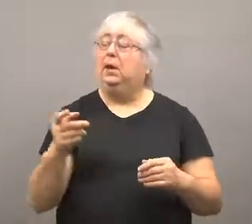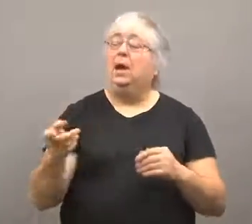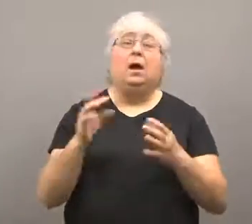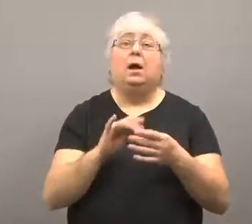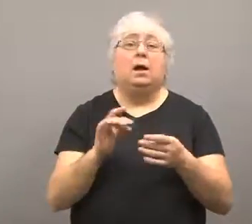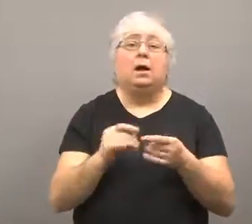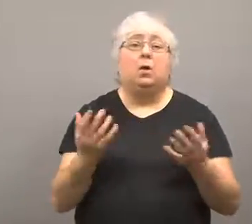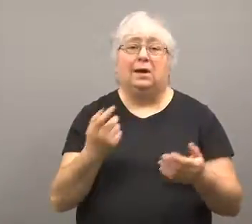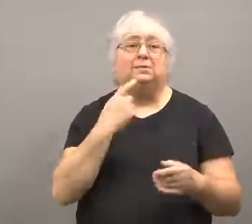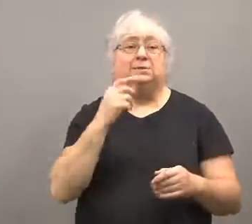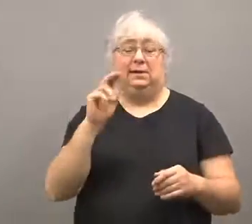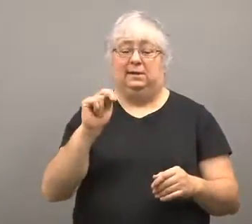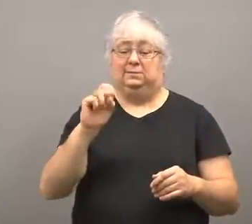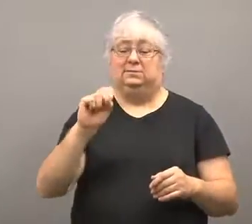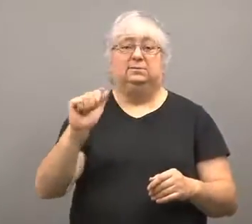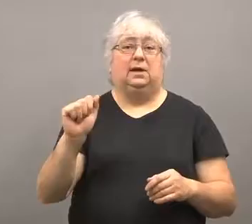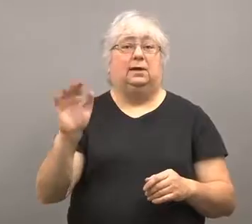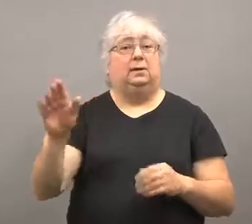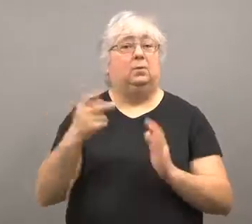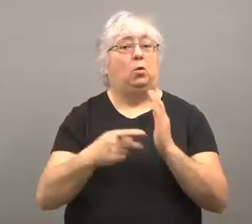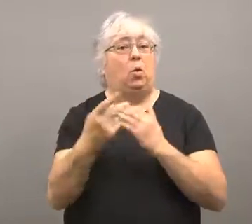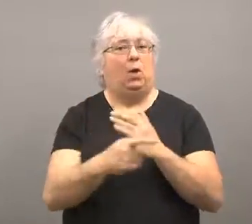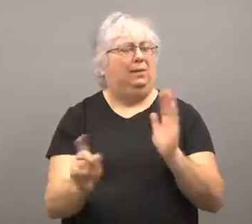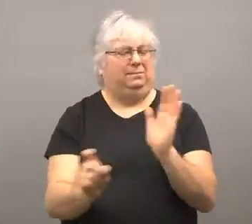This report stated the NSA's actions were illegal,